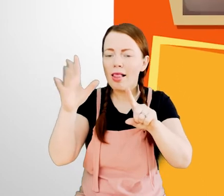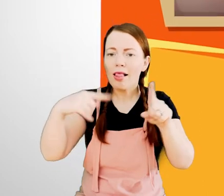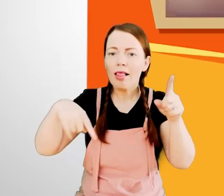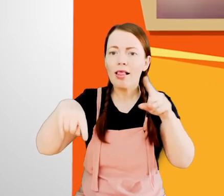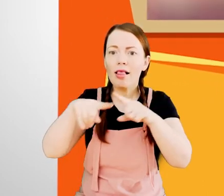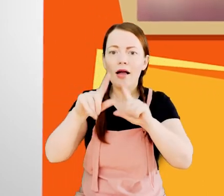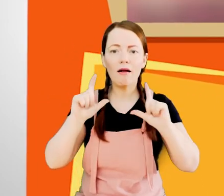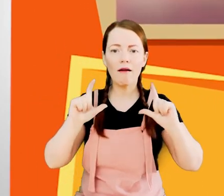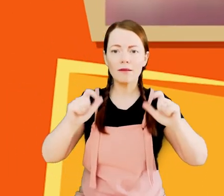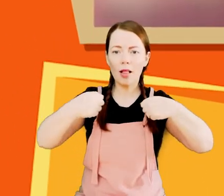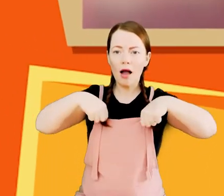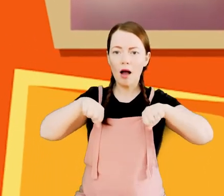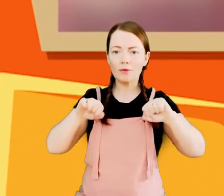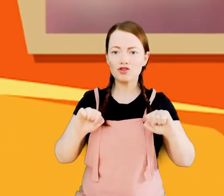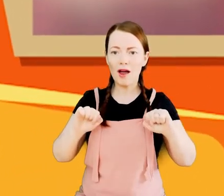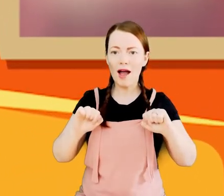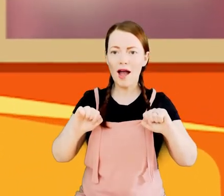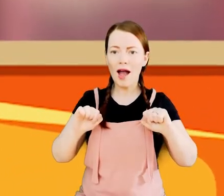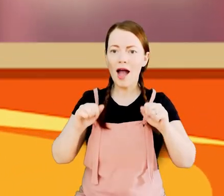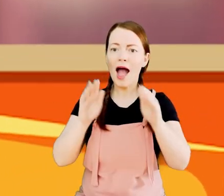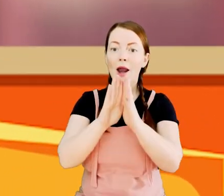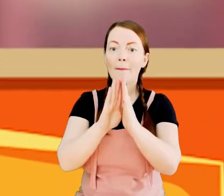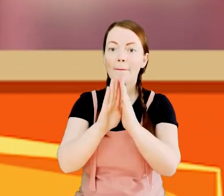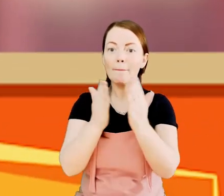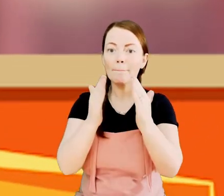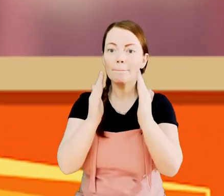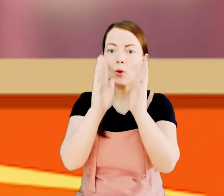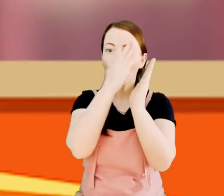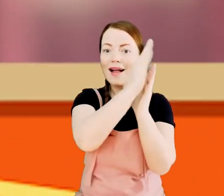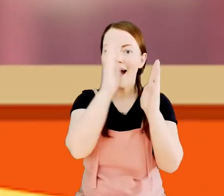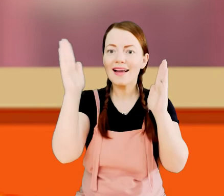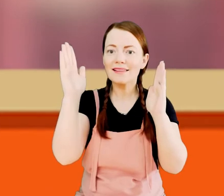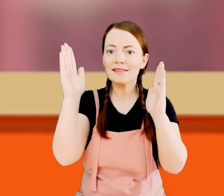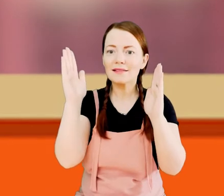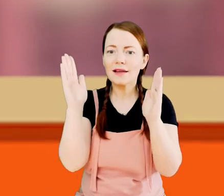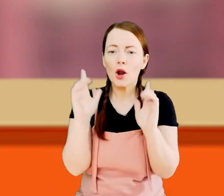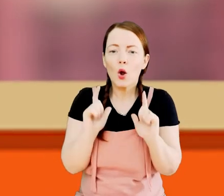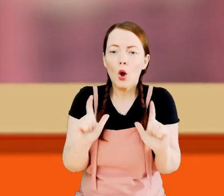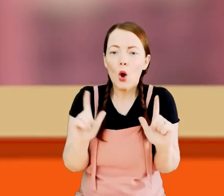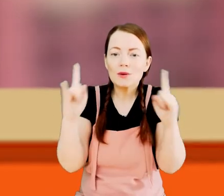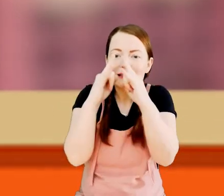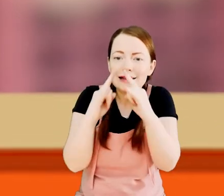there's a comfy armchair and a bookcase, a cozy tent where someone's been reading books.